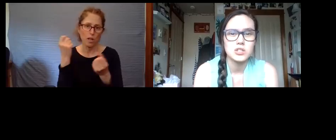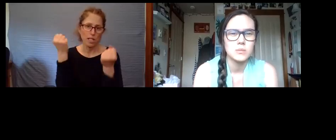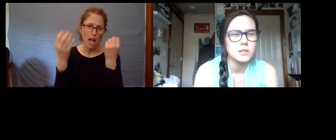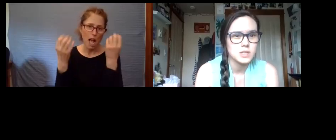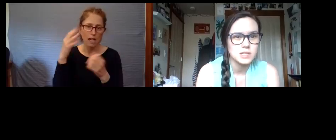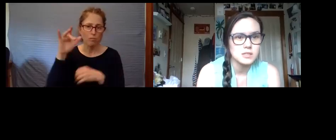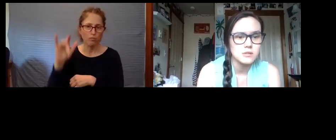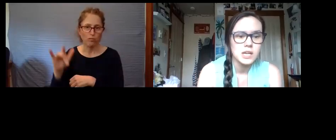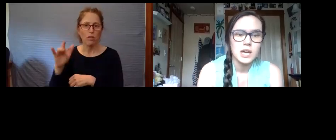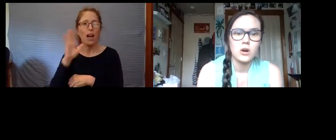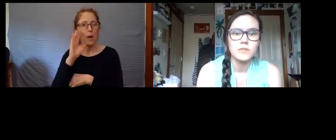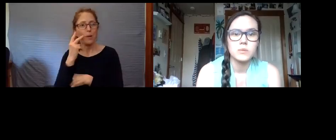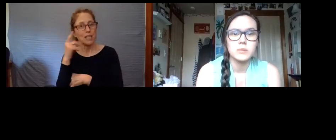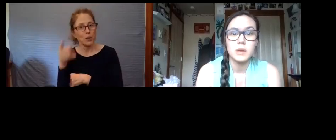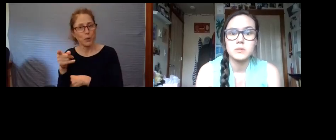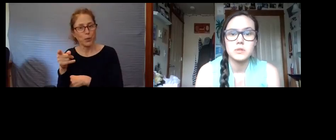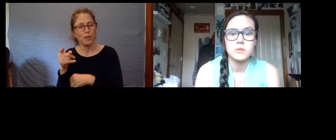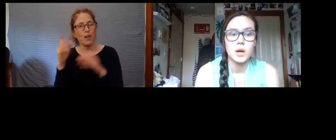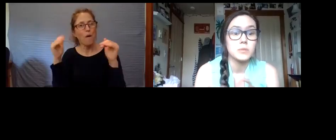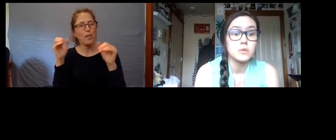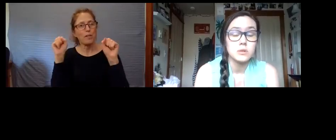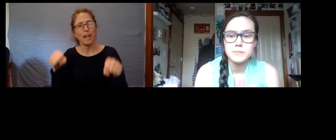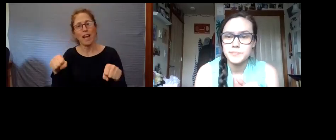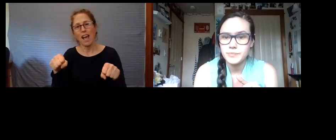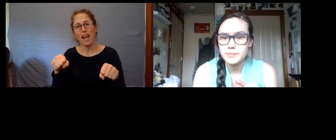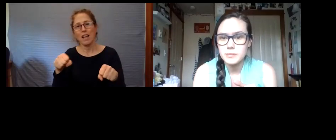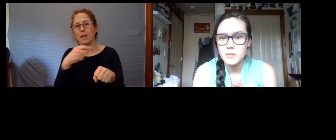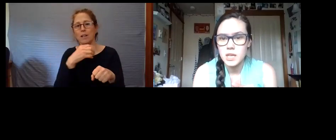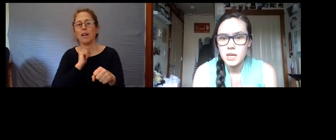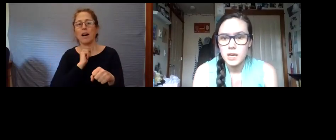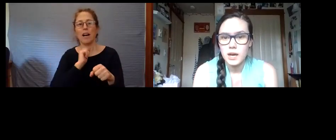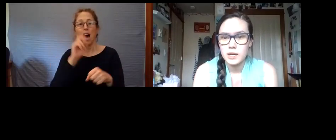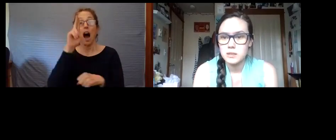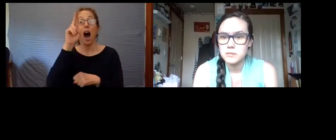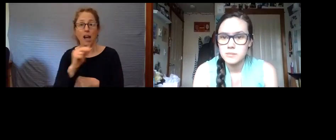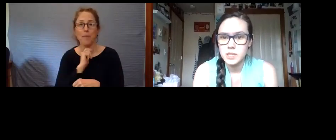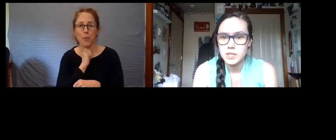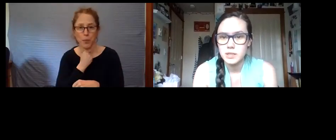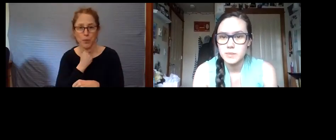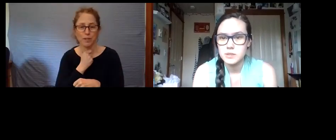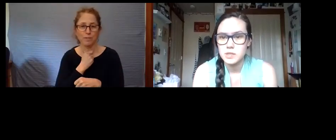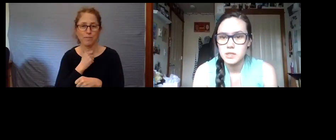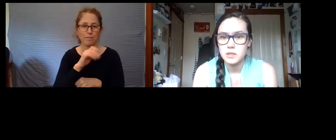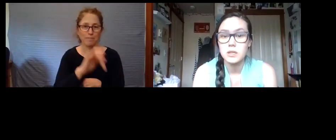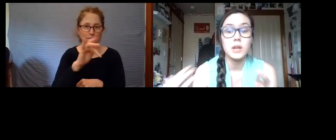just press that 'raise hand' button and I should be able to see you and hopefully be able to unmute you. Let me see.